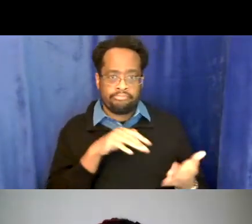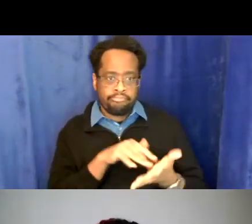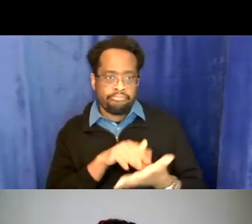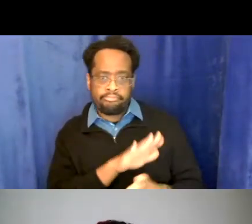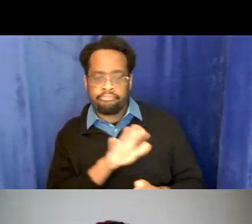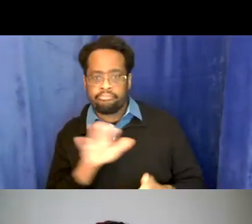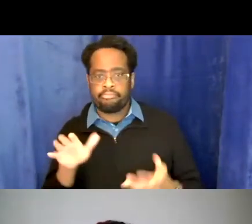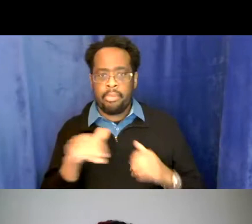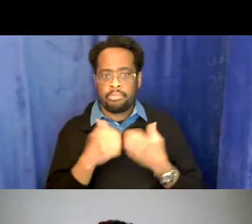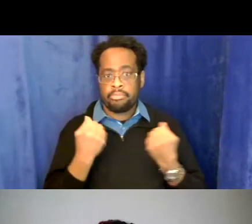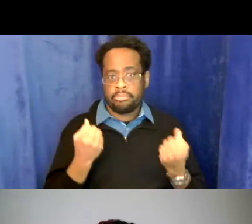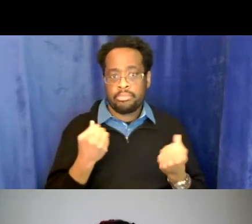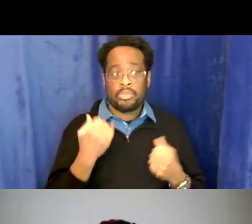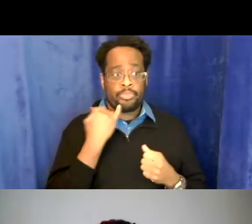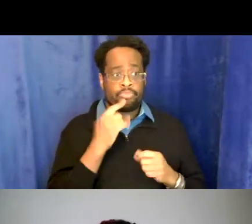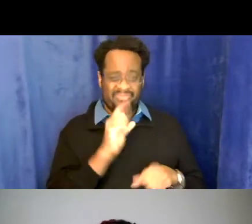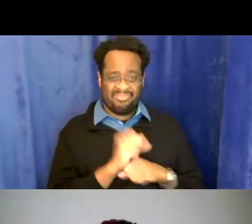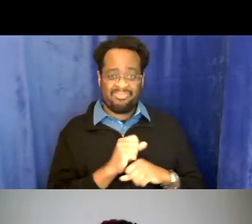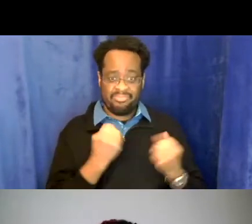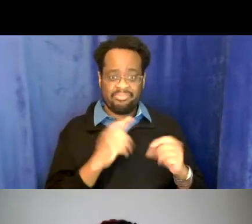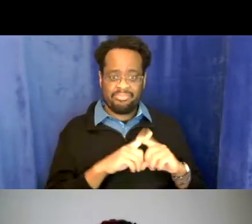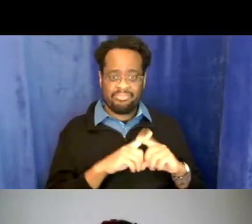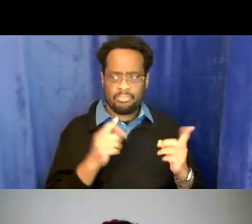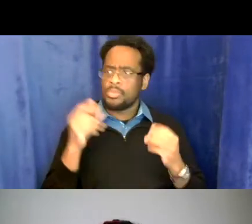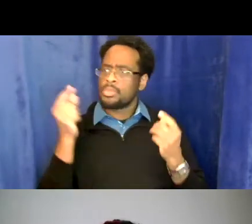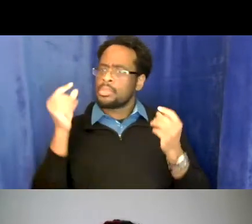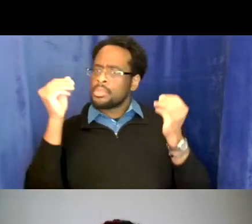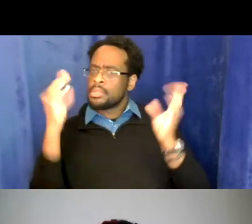they're not going to those institutions or the deaf schools are their signs different i